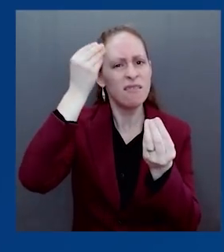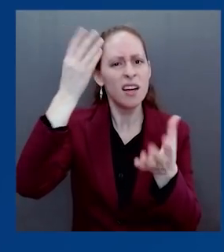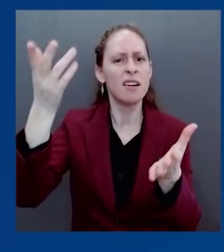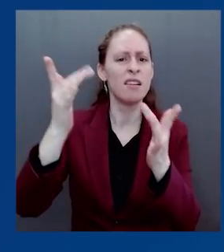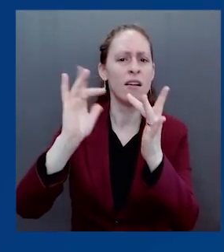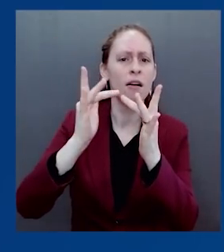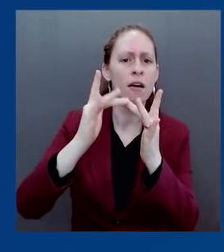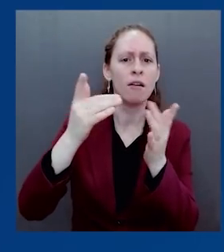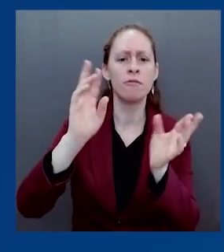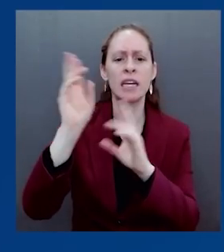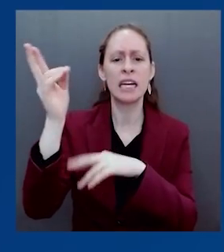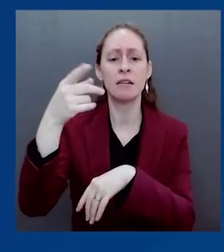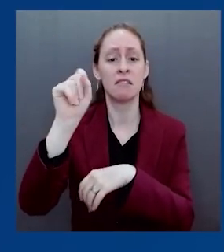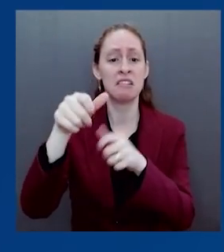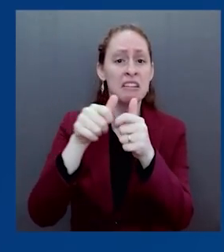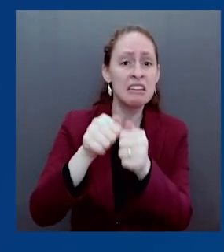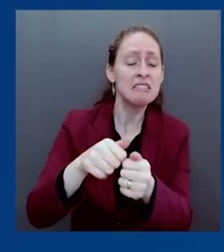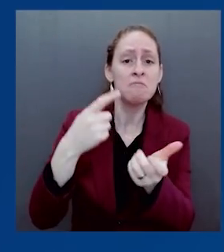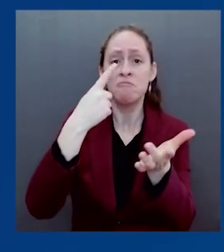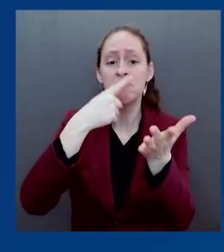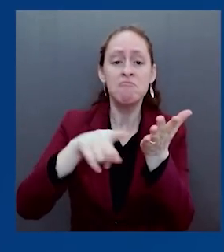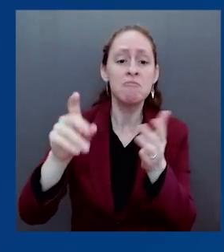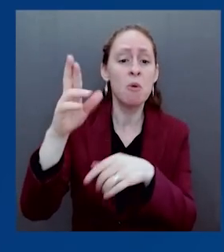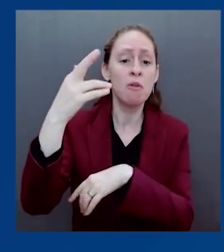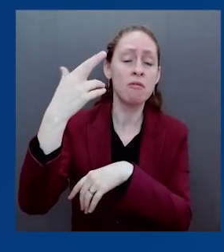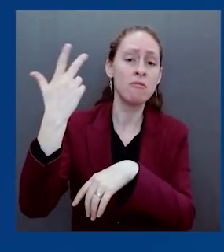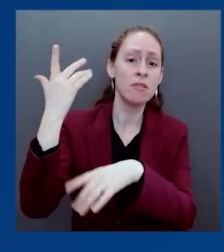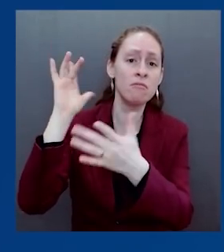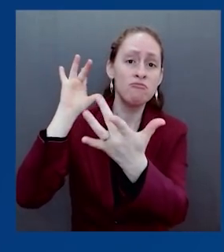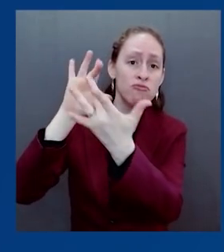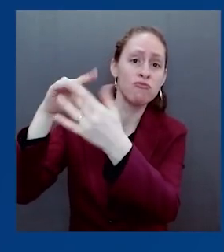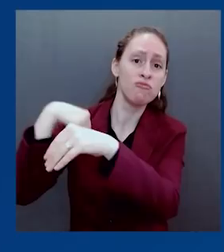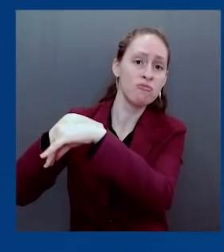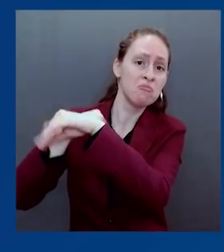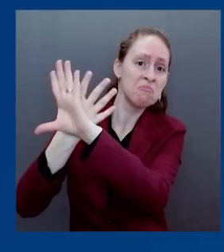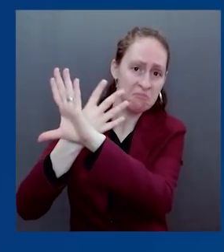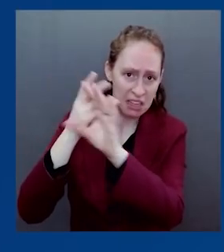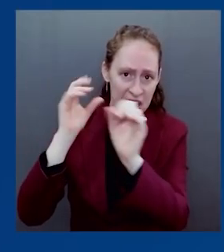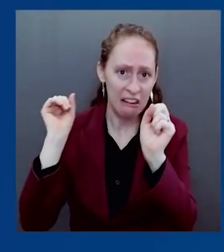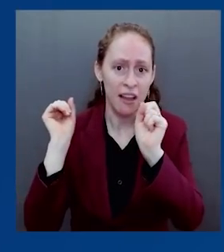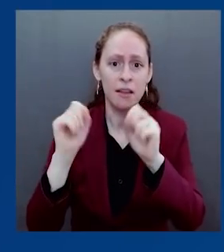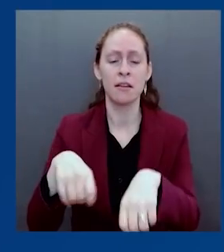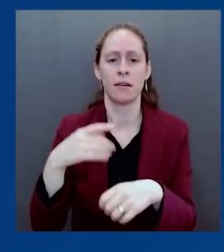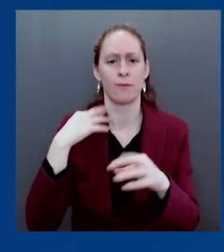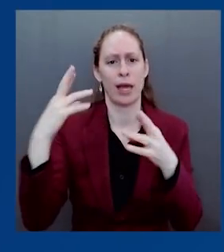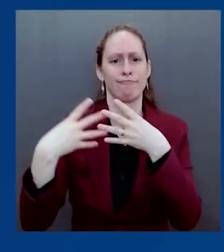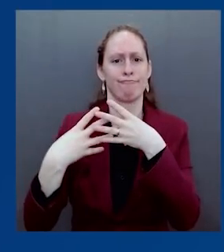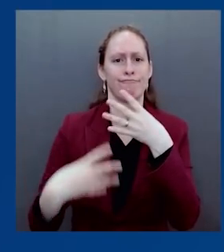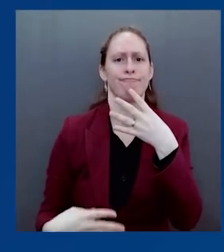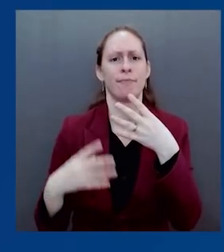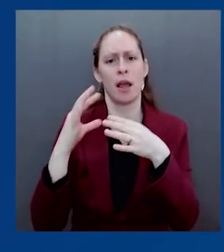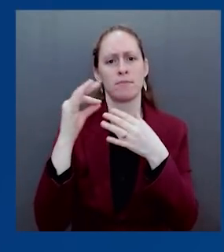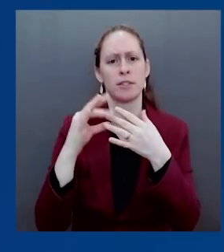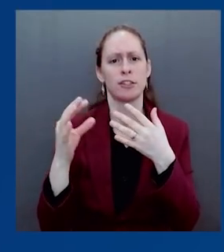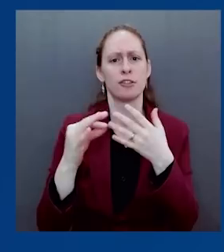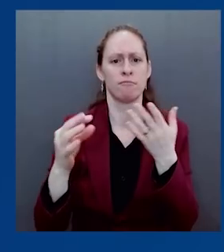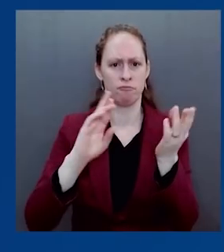the therapies and treatment guidelines are available on the website shown here. Back to you, Jeff.